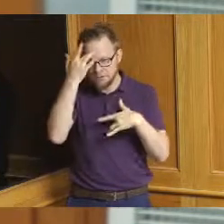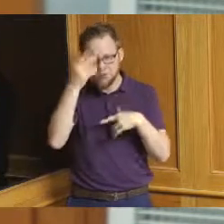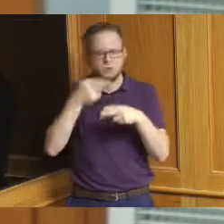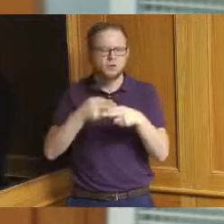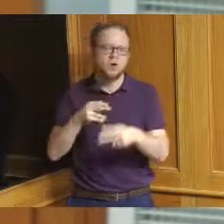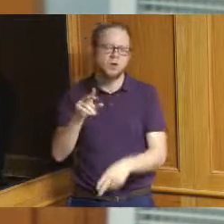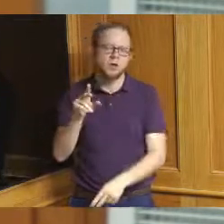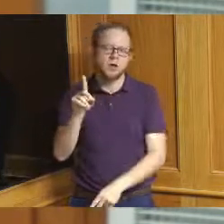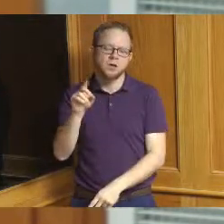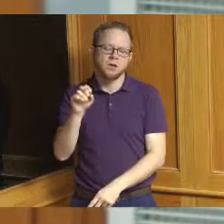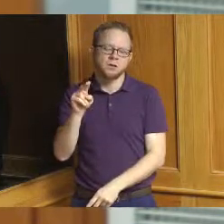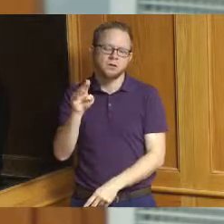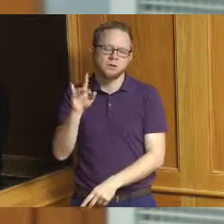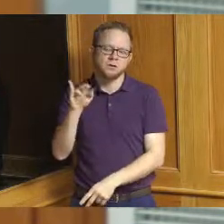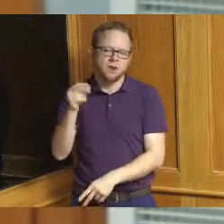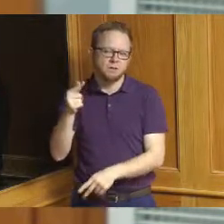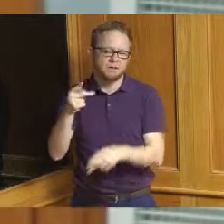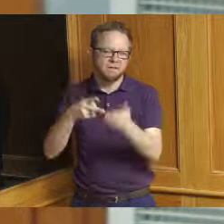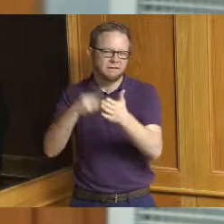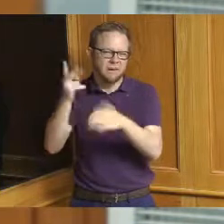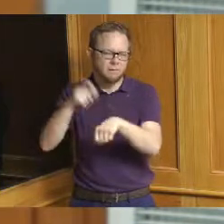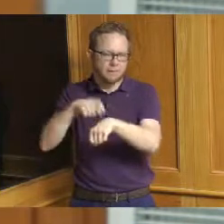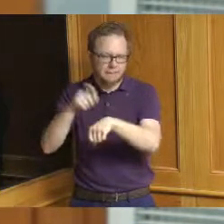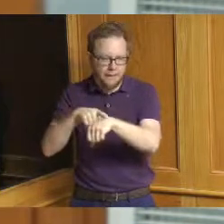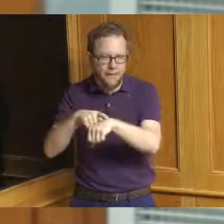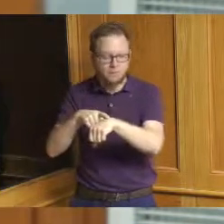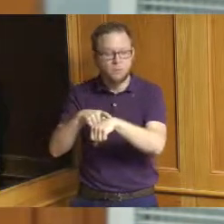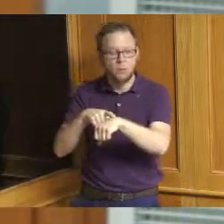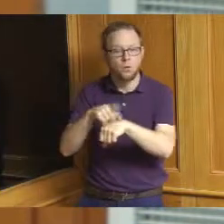so the delta variant my understanding is the doubling time how long it would take twice as